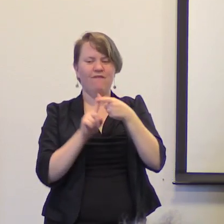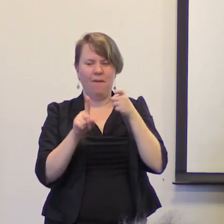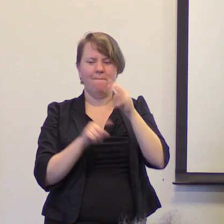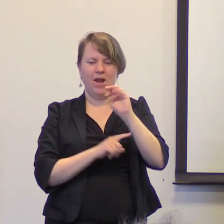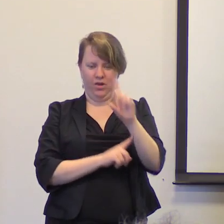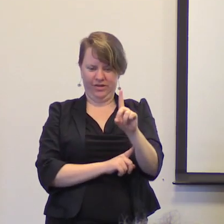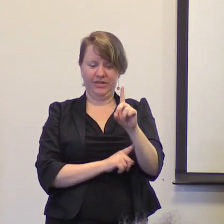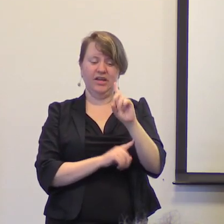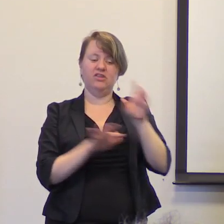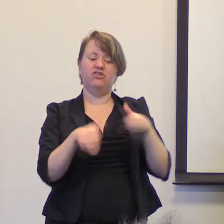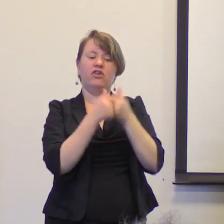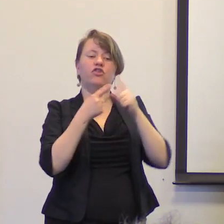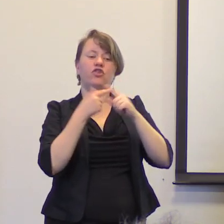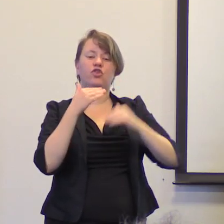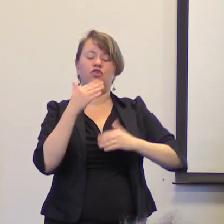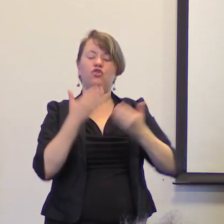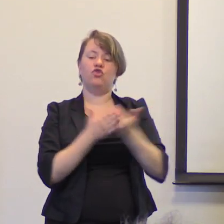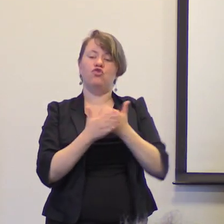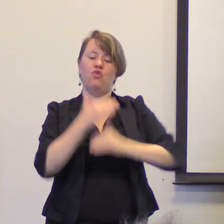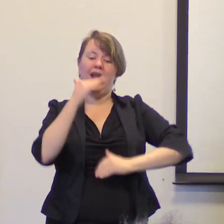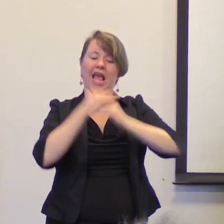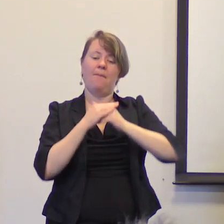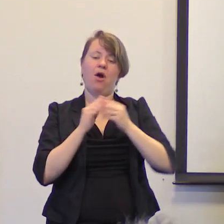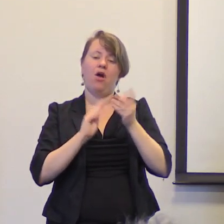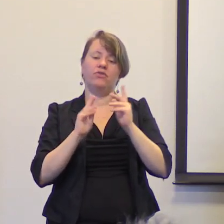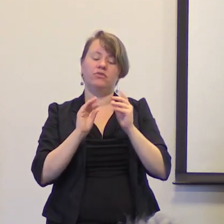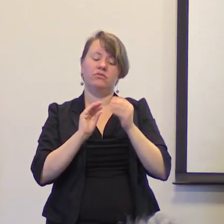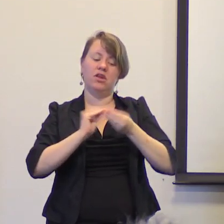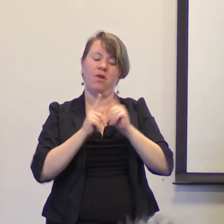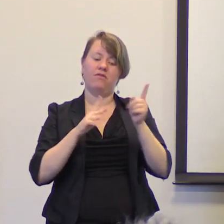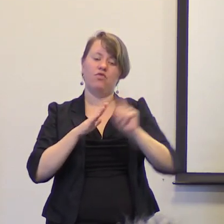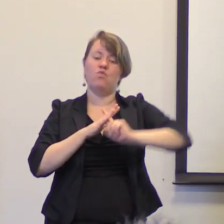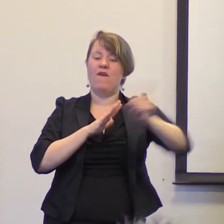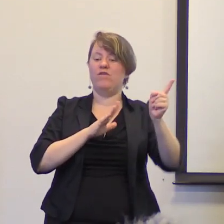new cap on the number of refugees who've been admitted to the country each year.